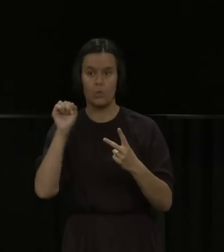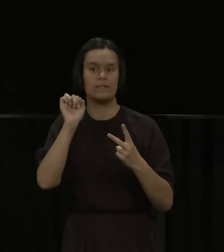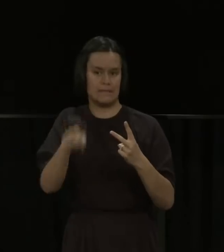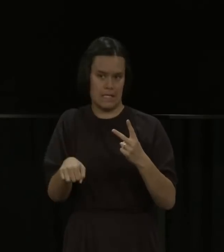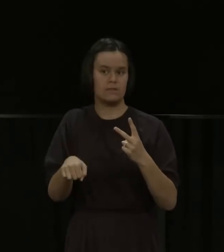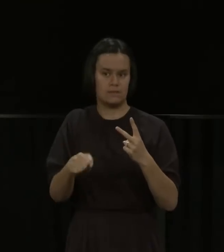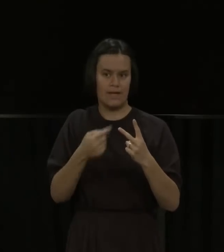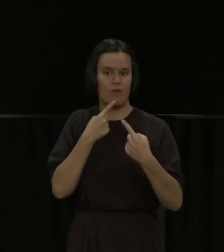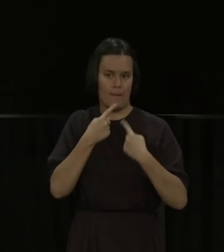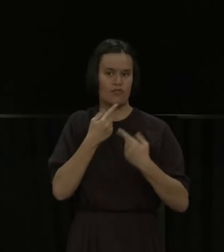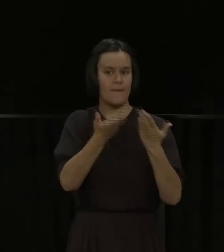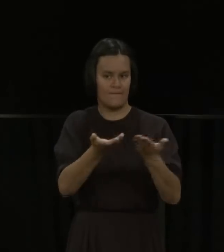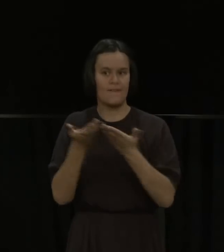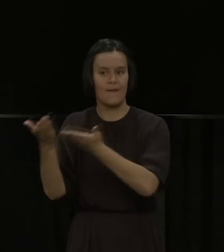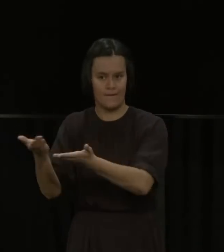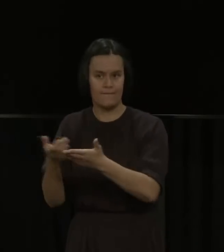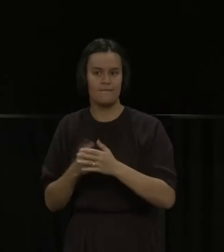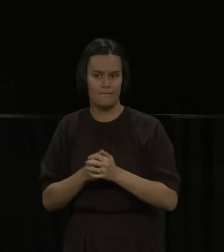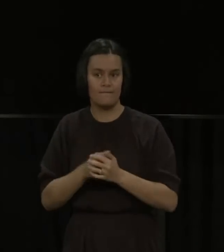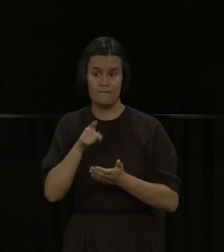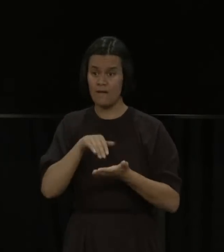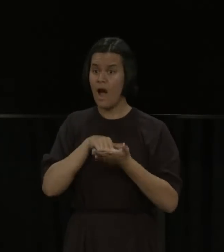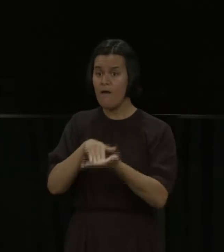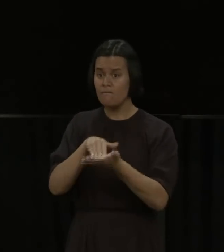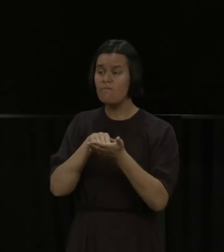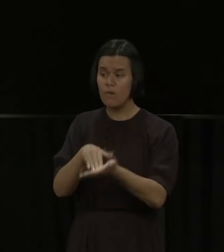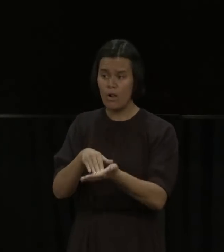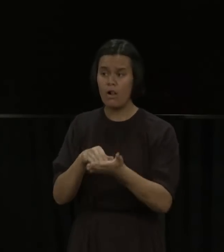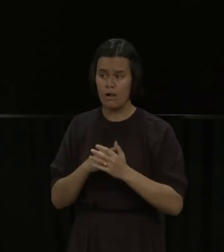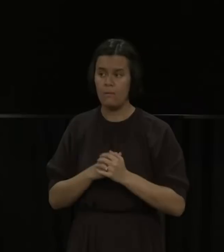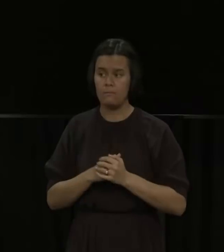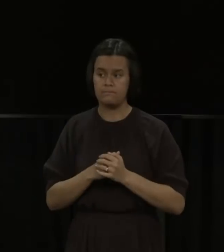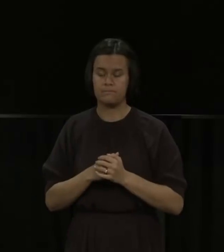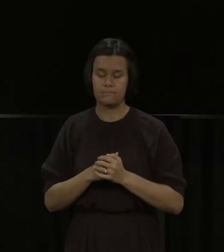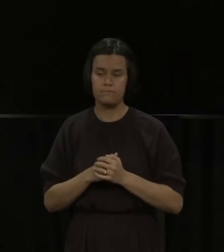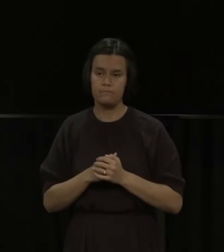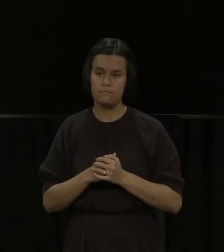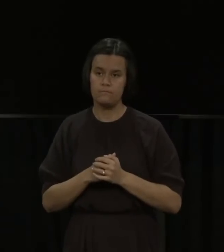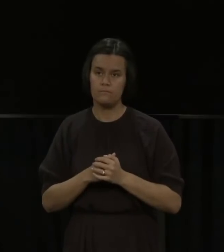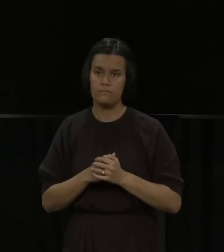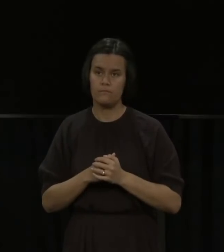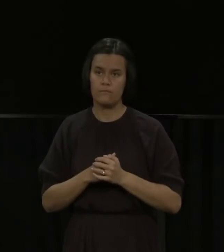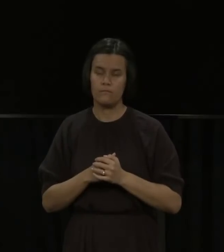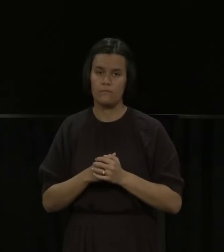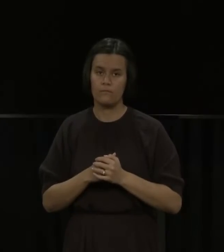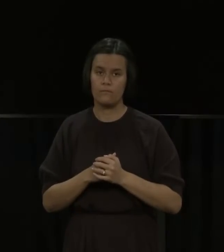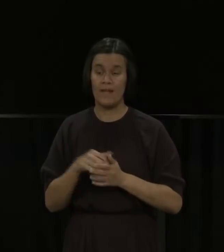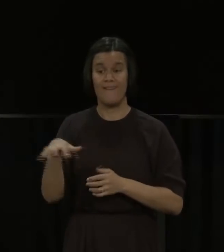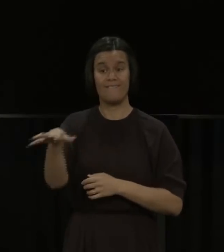We released -- providers. Information was released for Tamaki Makaurau and Waikato,